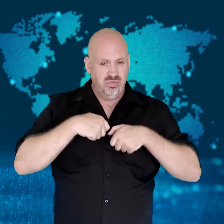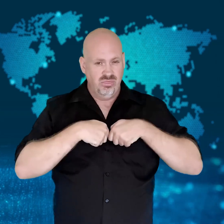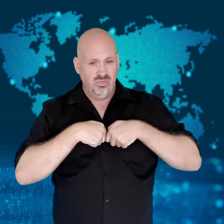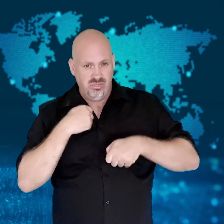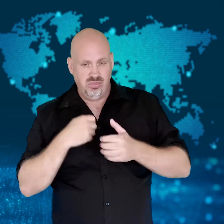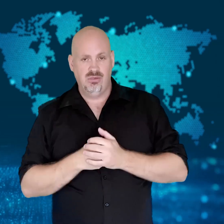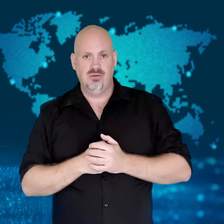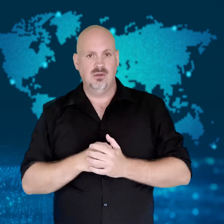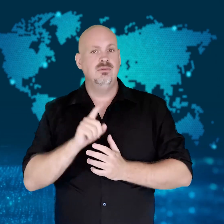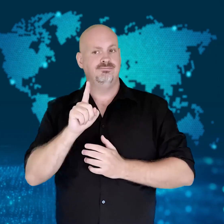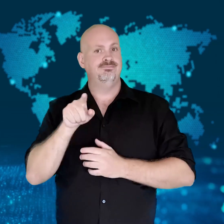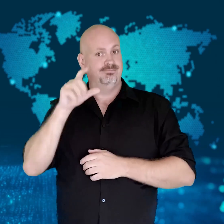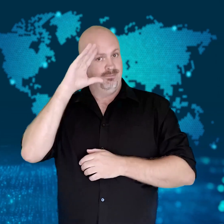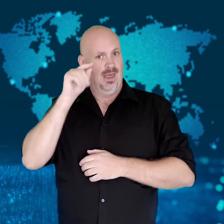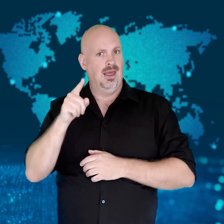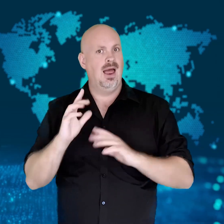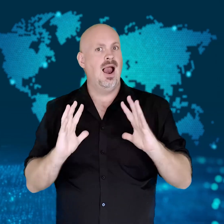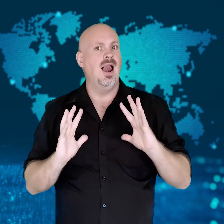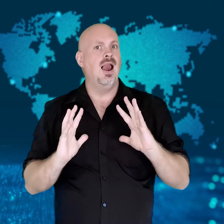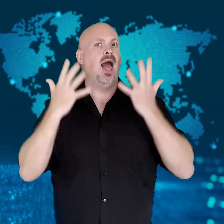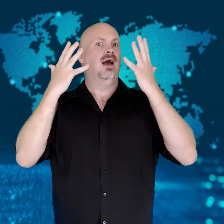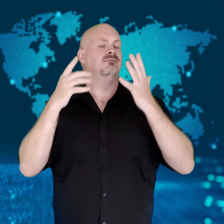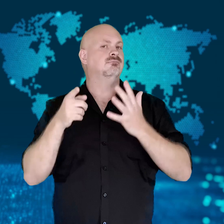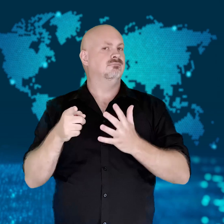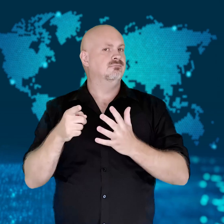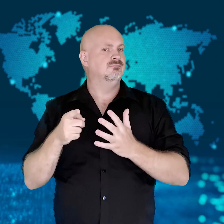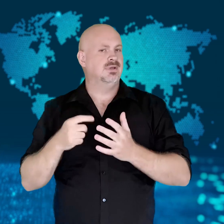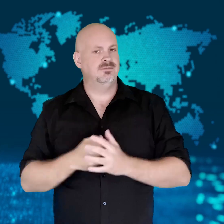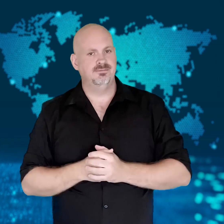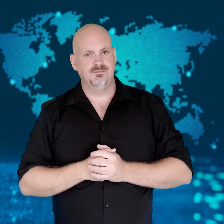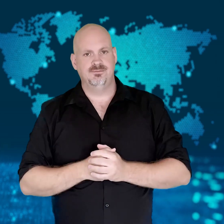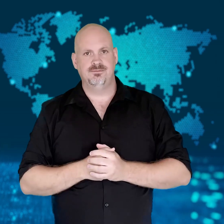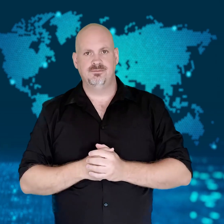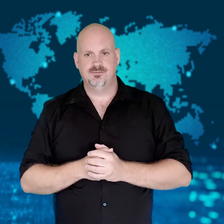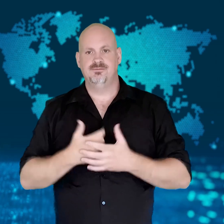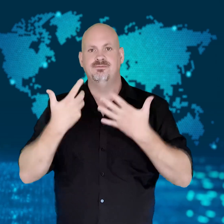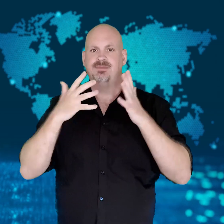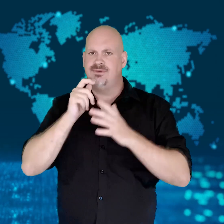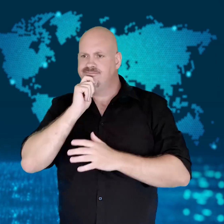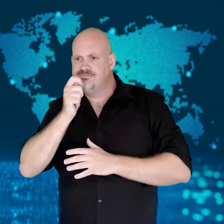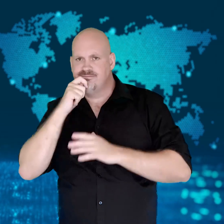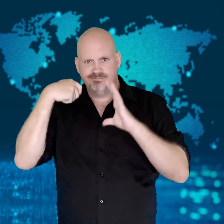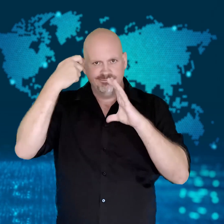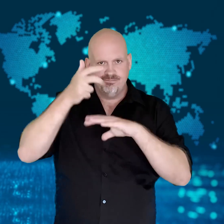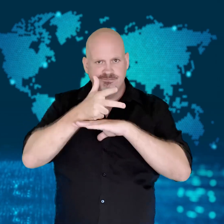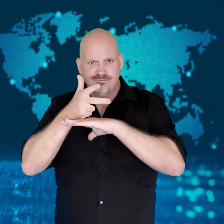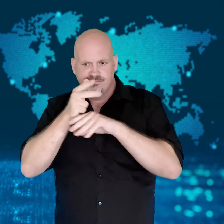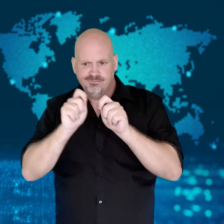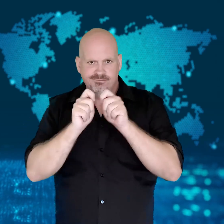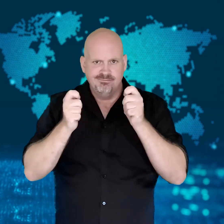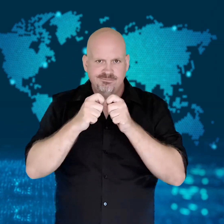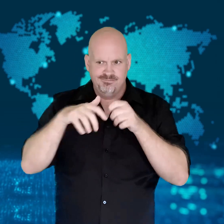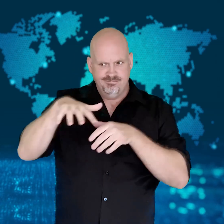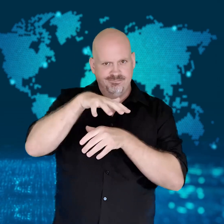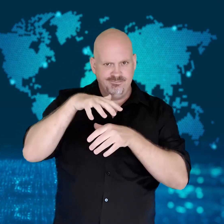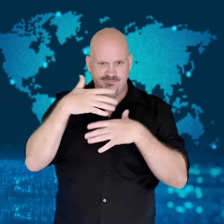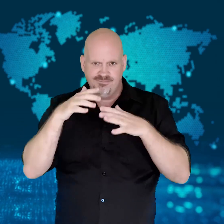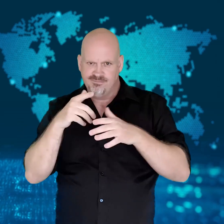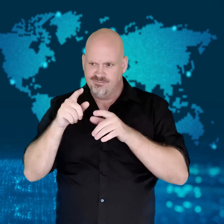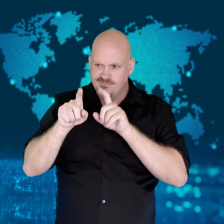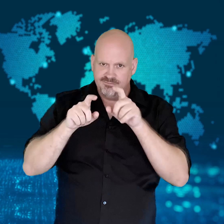He also had sunstroke and his clothes had been torn, but Rodriguez was alive.